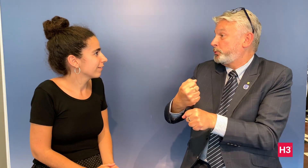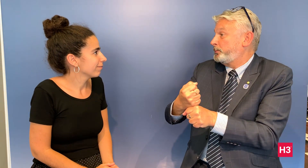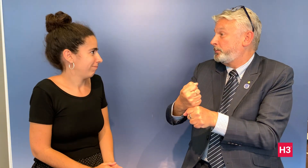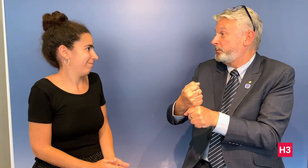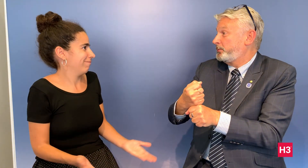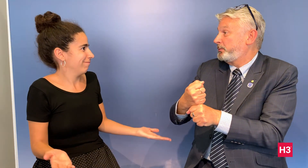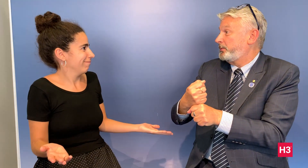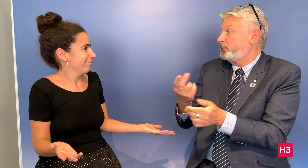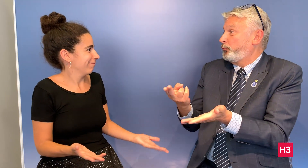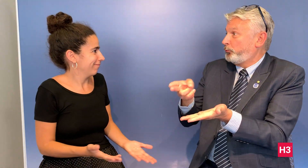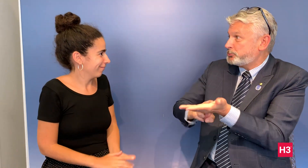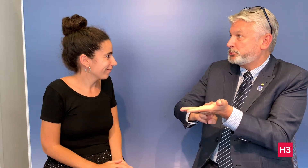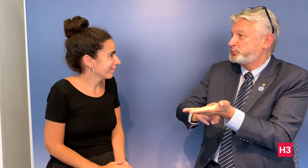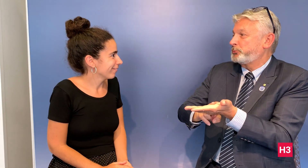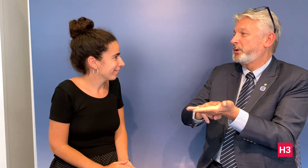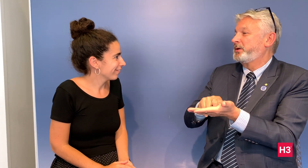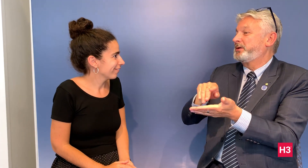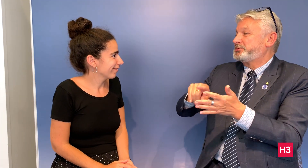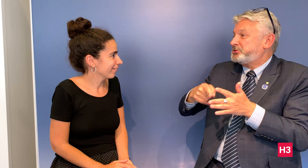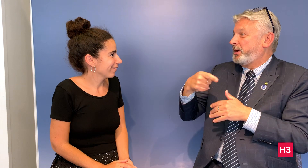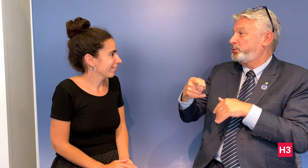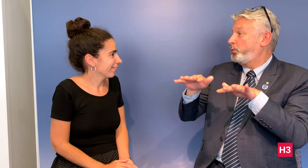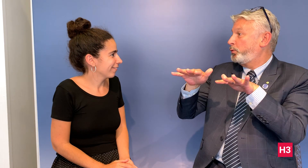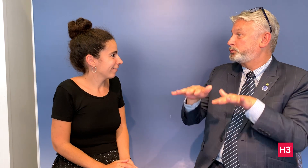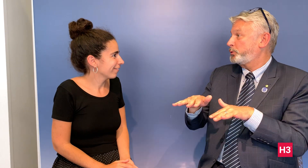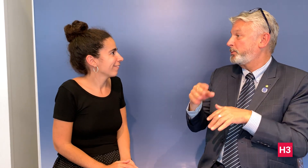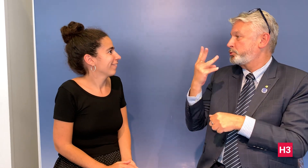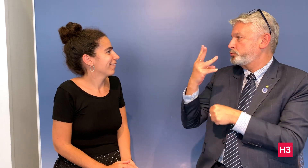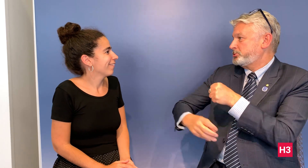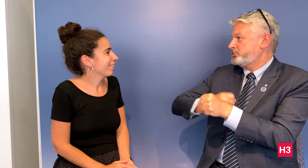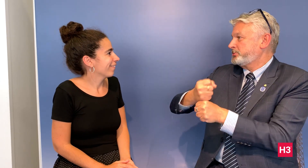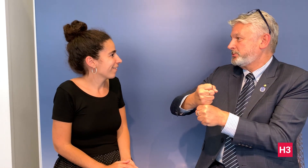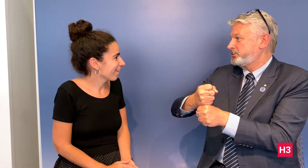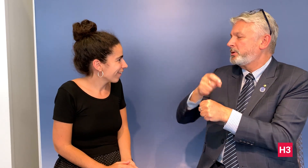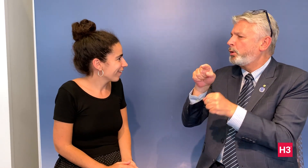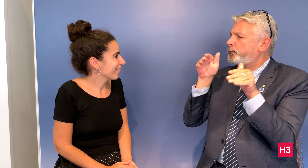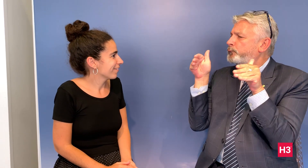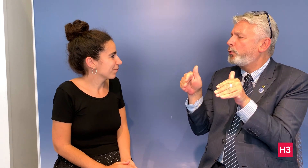starting this October for three years.